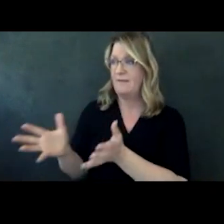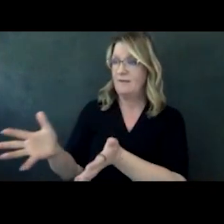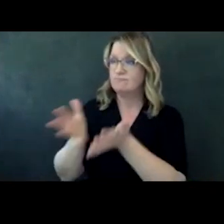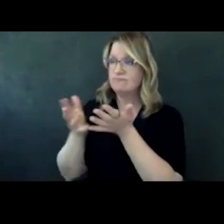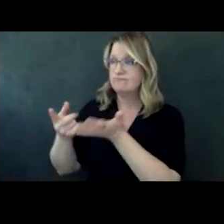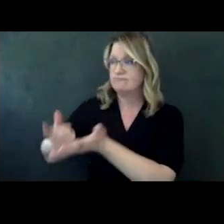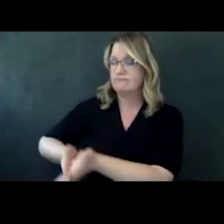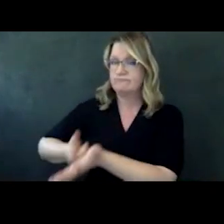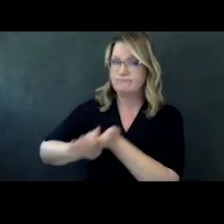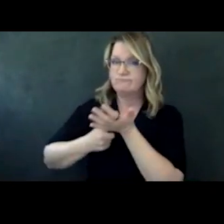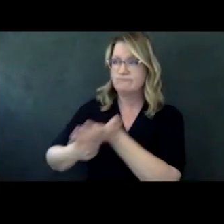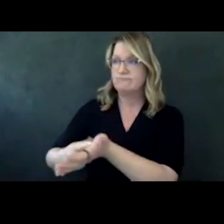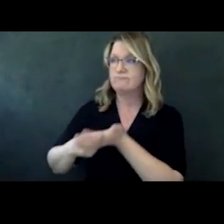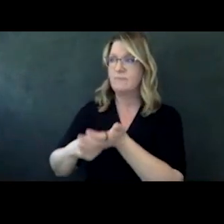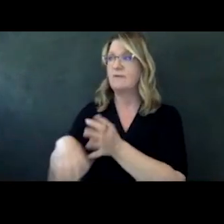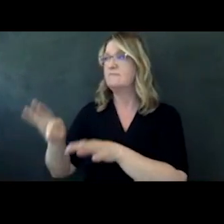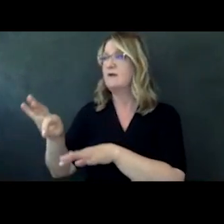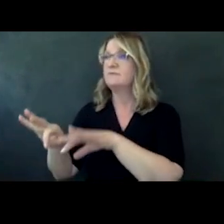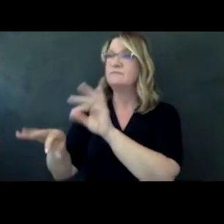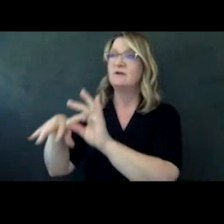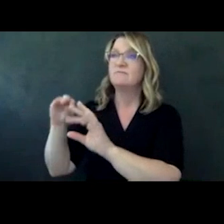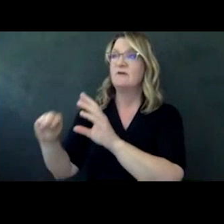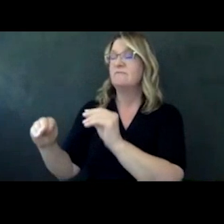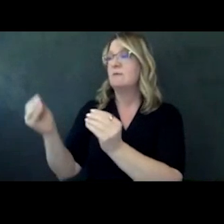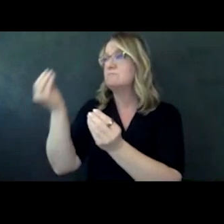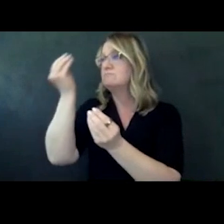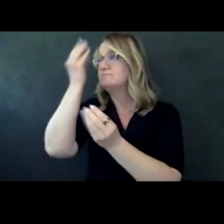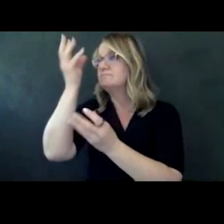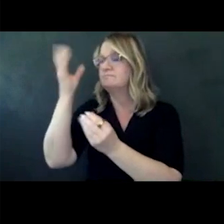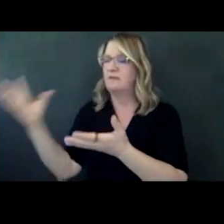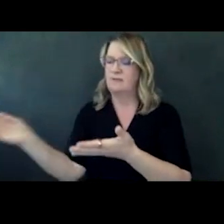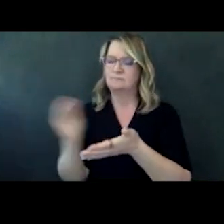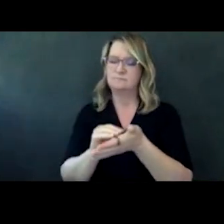and build a message that's rooted in what makes your work meaningful.